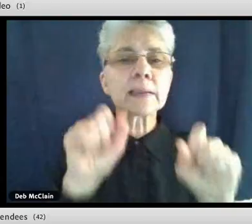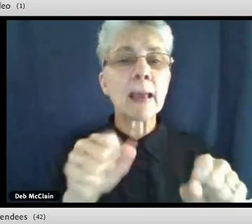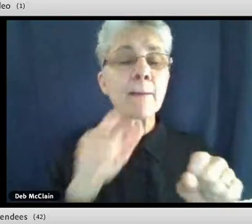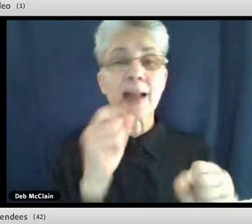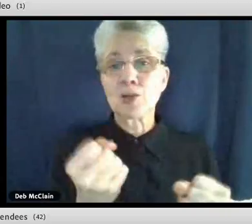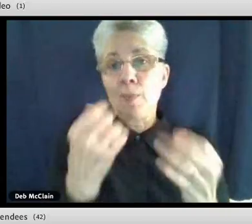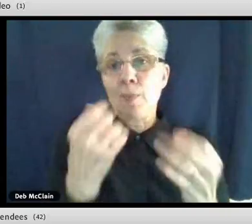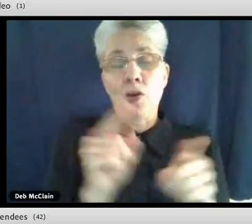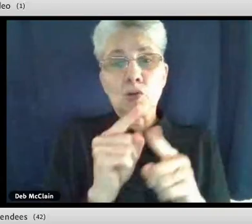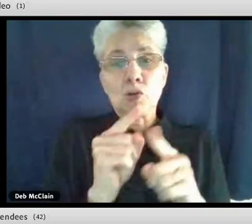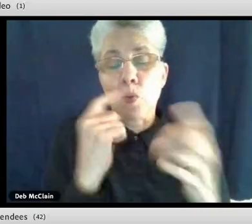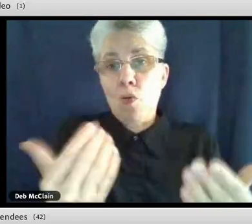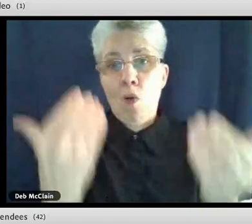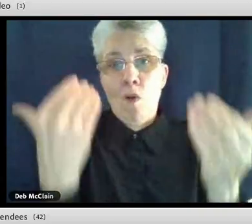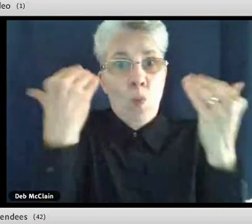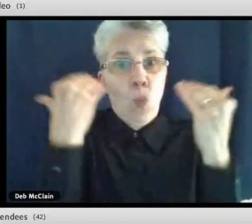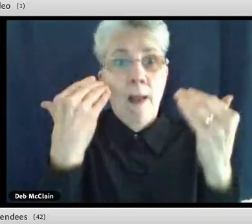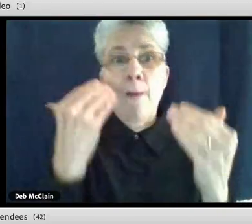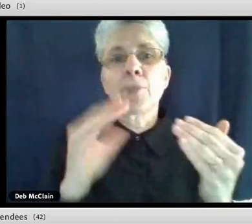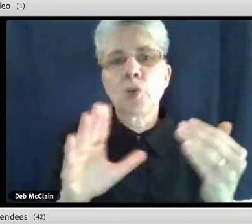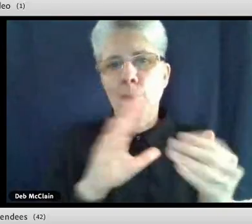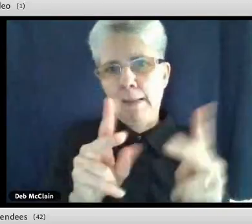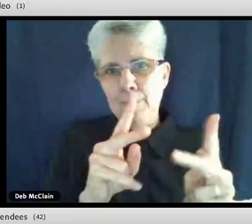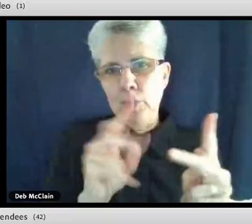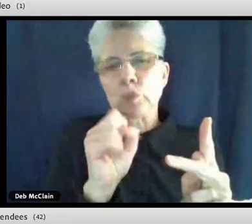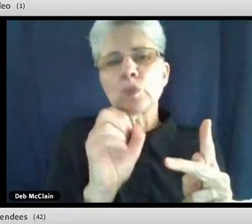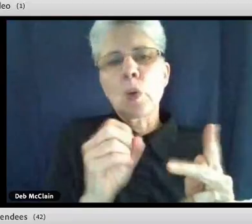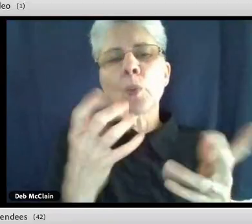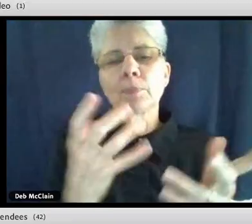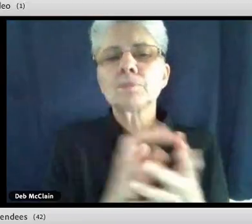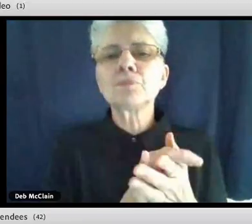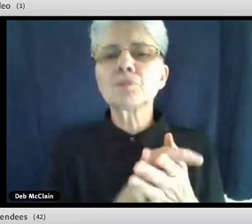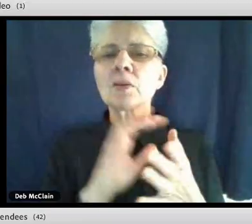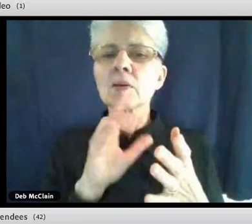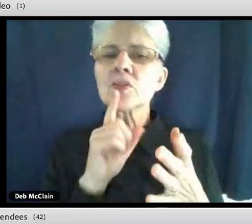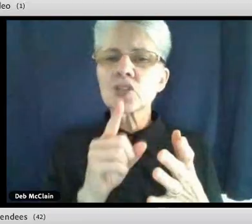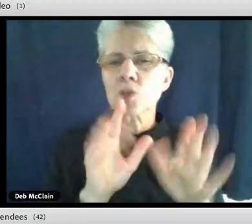because you also don't want to overwhelm them, so, you know, just great, colorful,